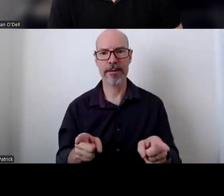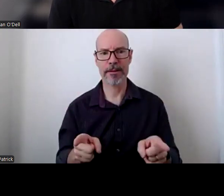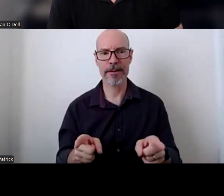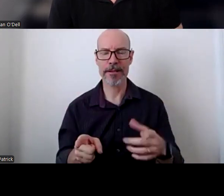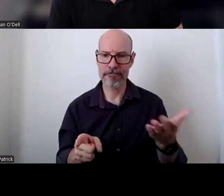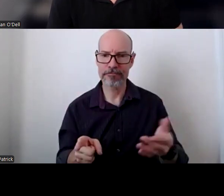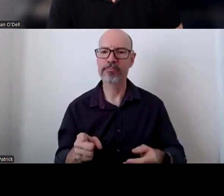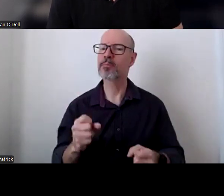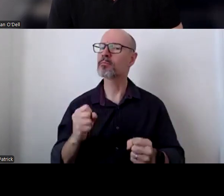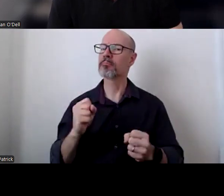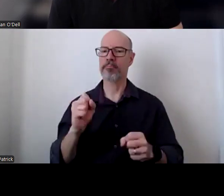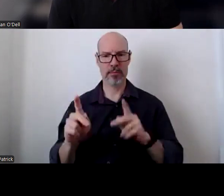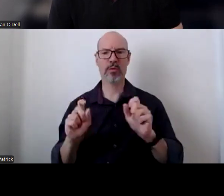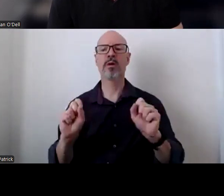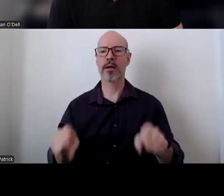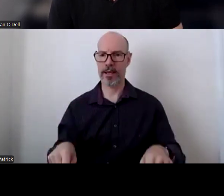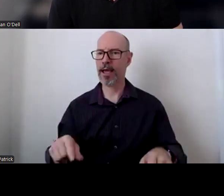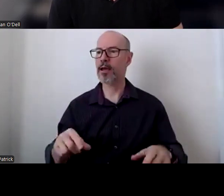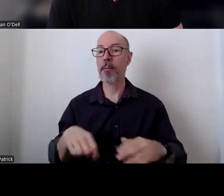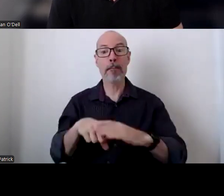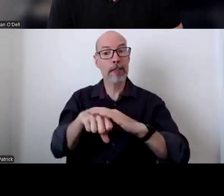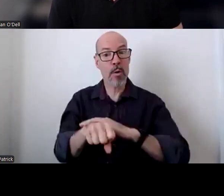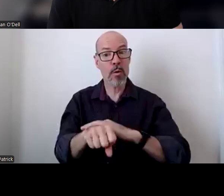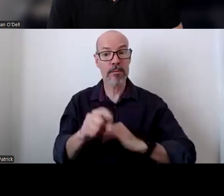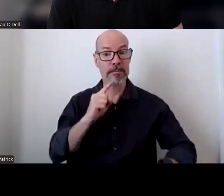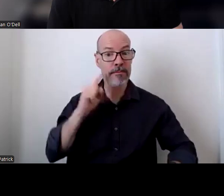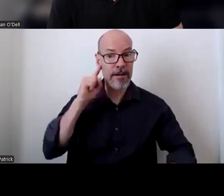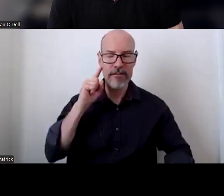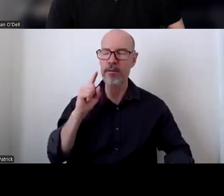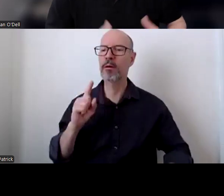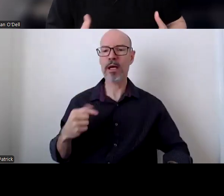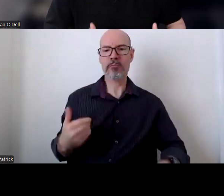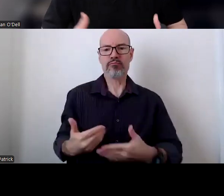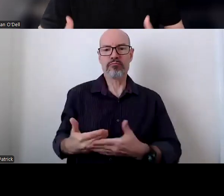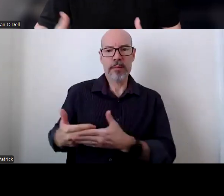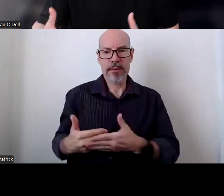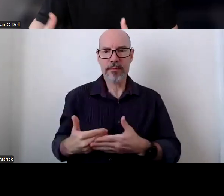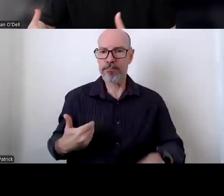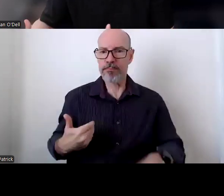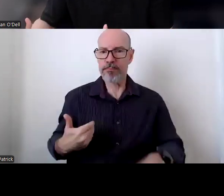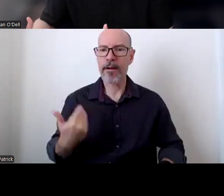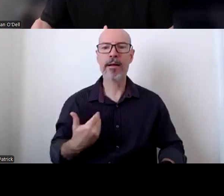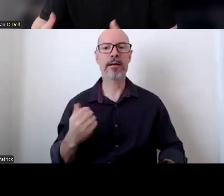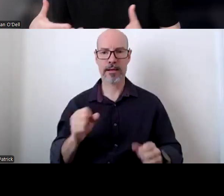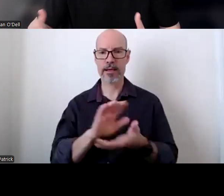They can be born Deaf and There are all reasons why somebody can lose their hearing.